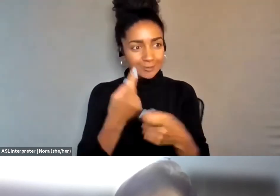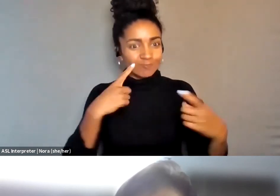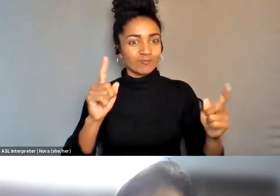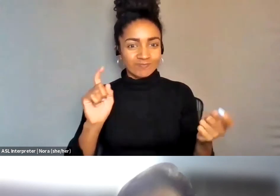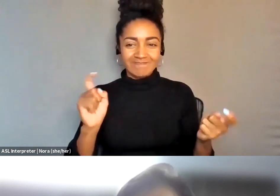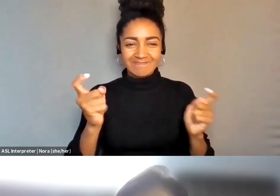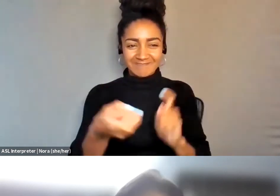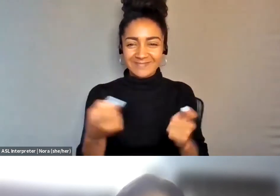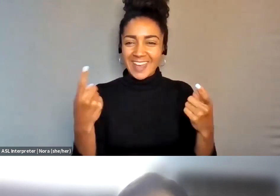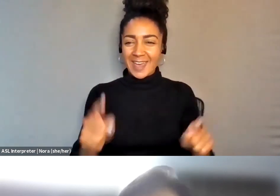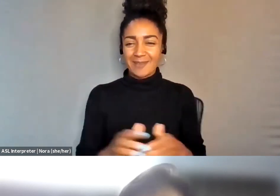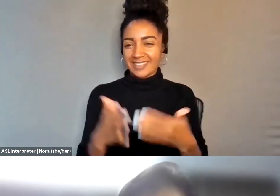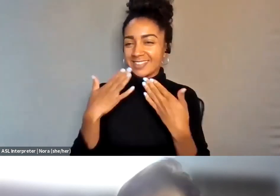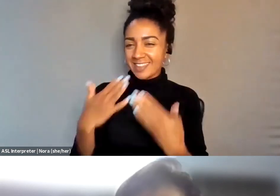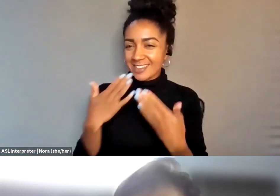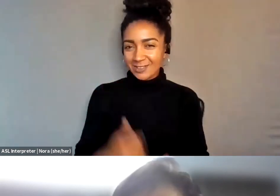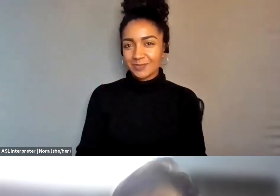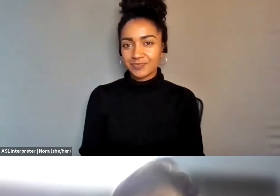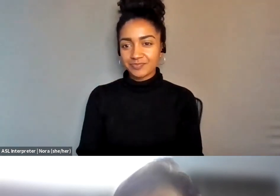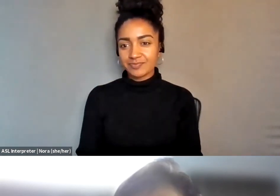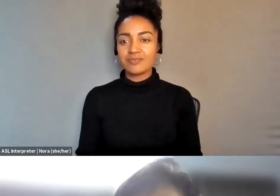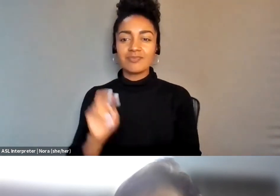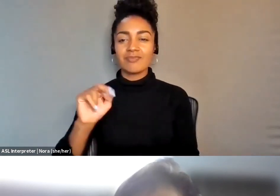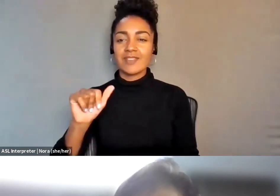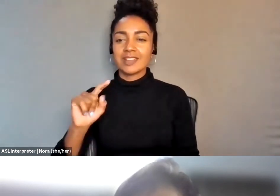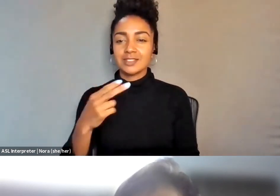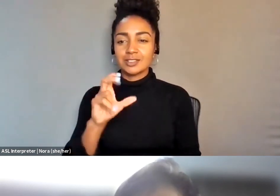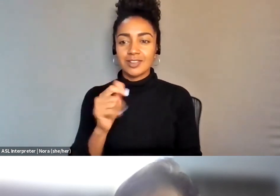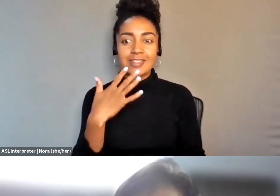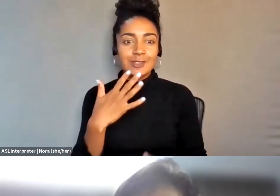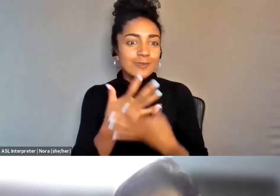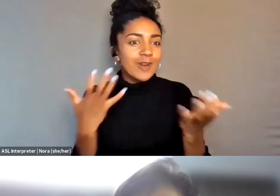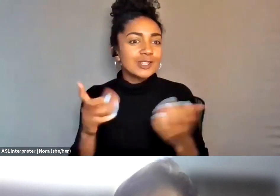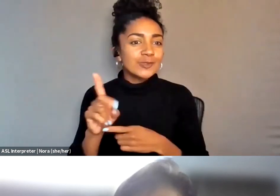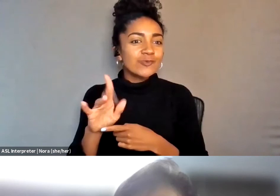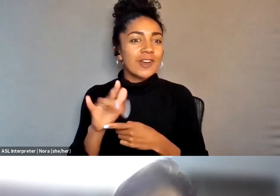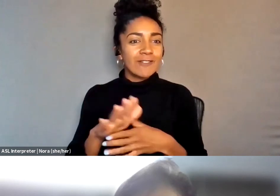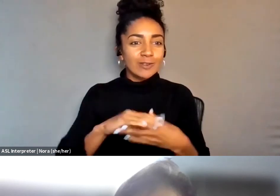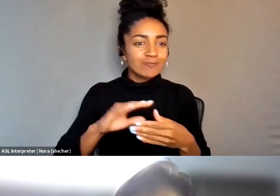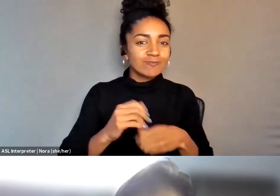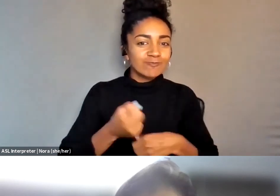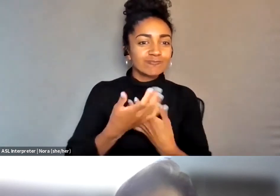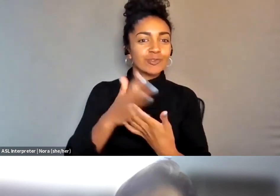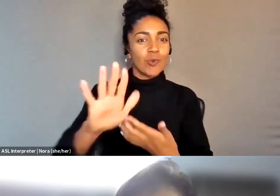Thank you so much. Duy for sharing your story with us. We are very happy to hear your story.